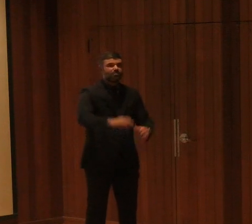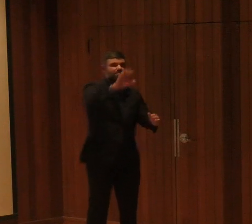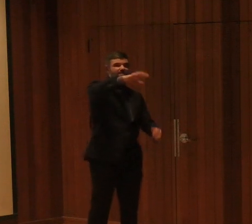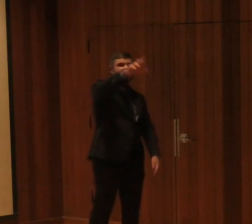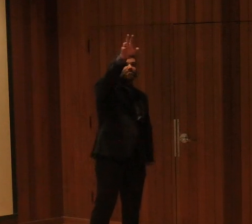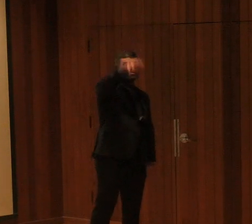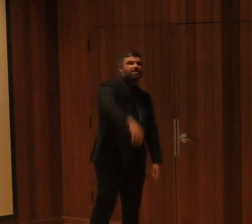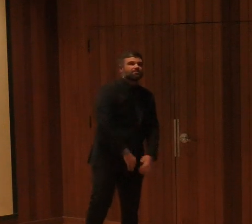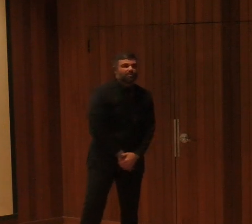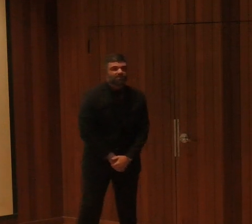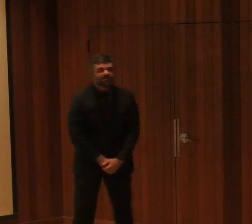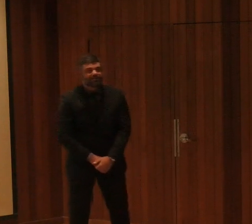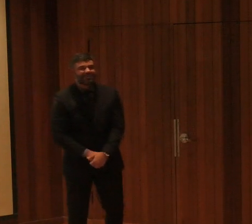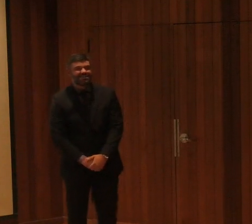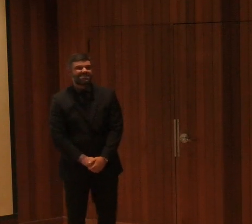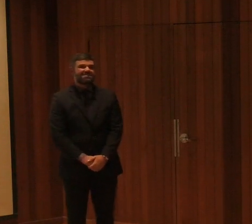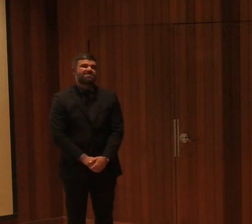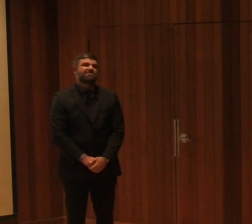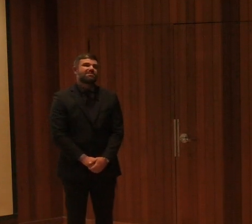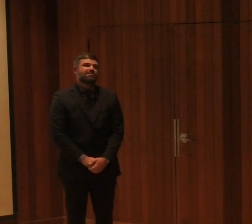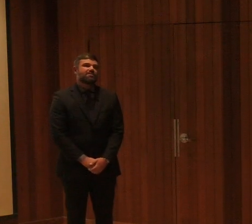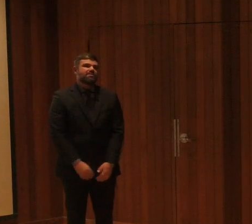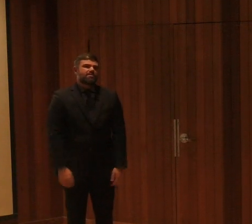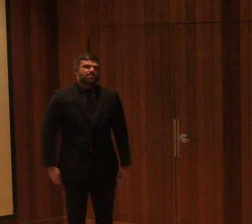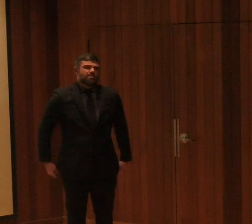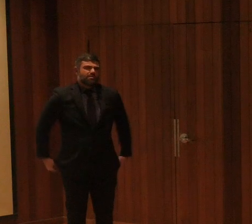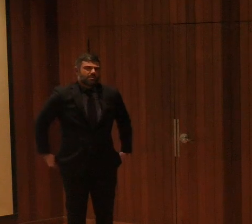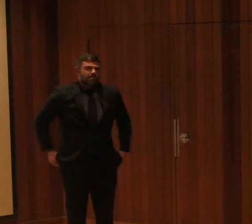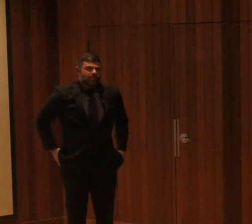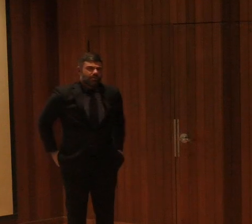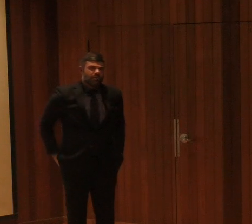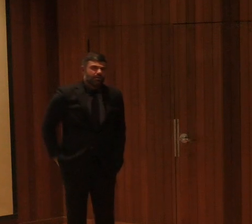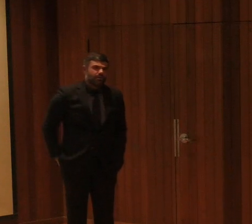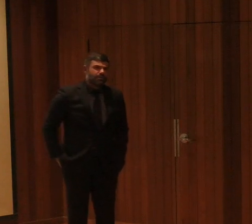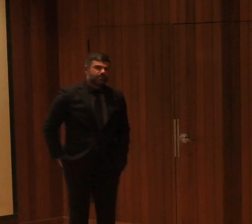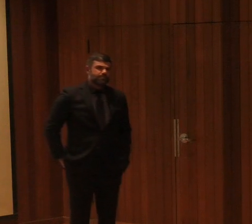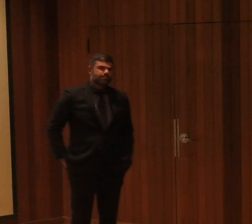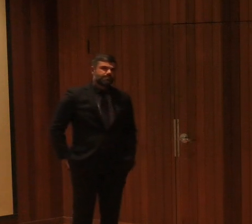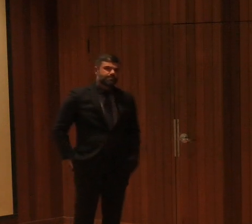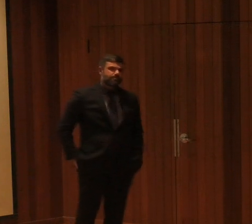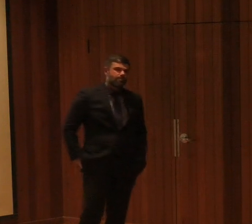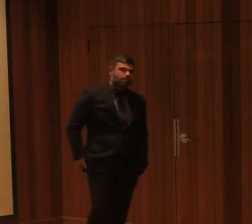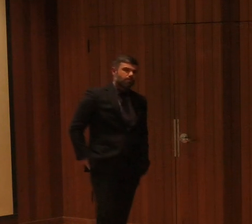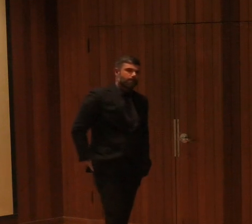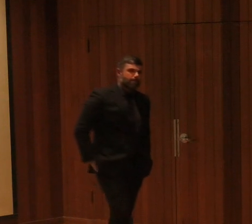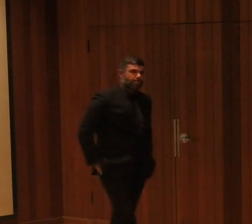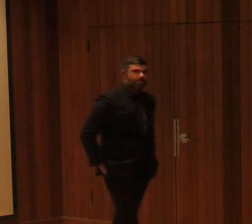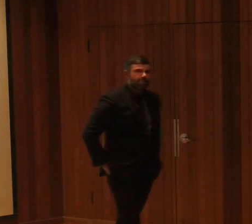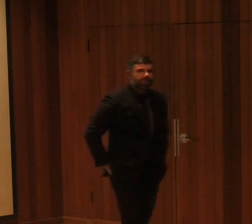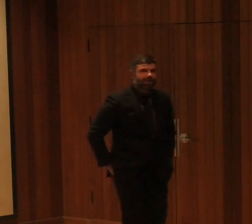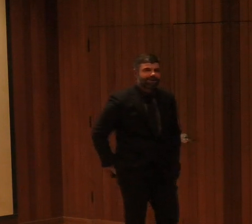Oh, please, of course. (audience member asks a question in the background)